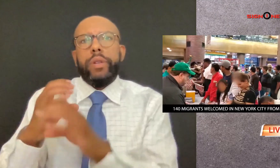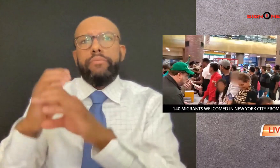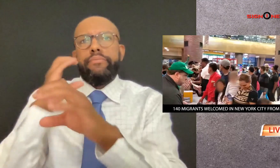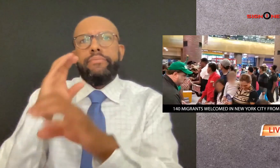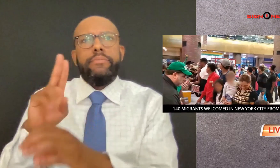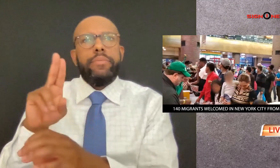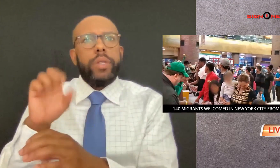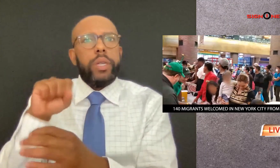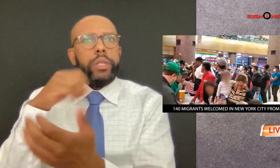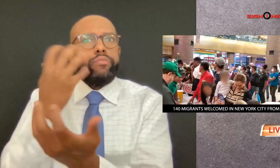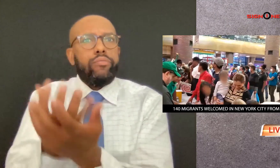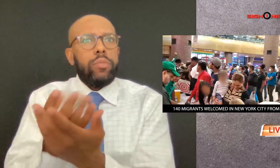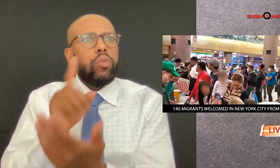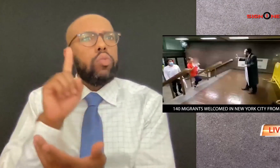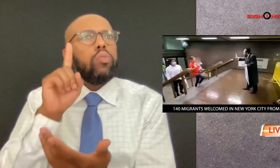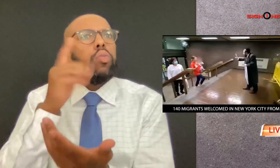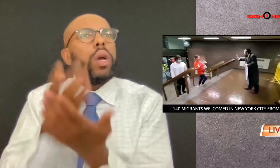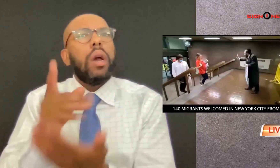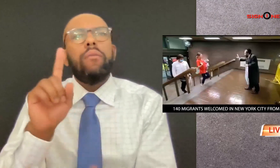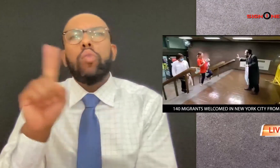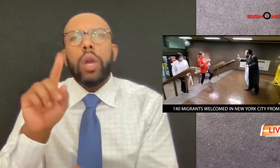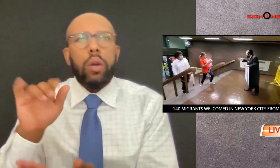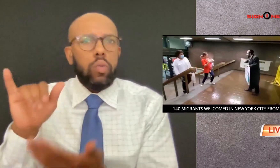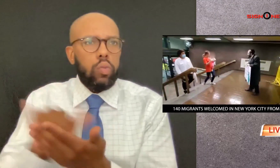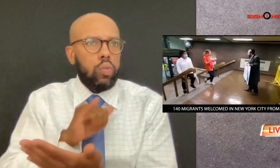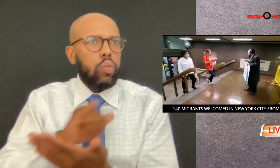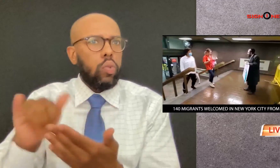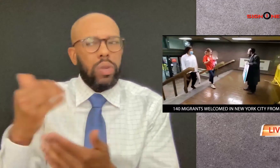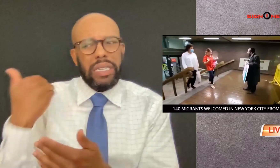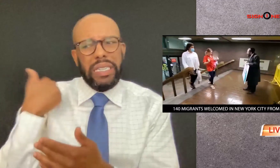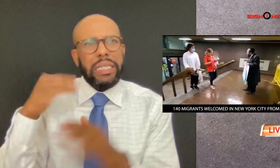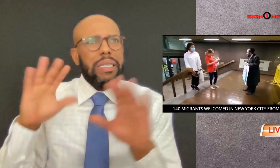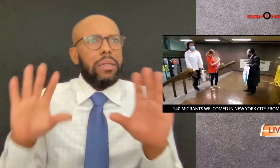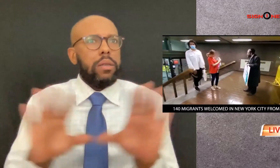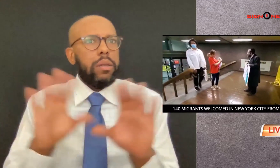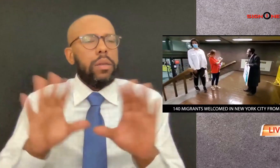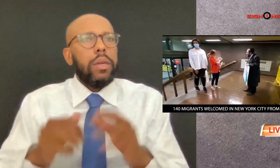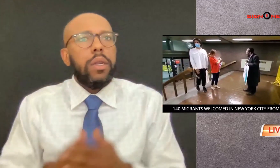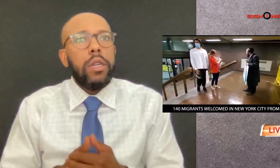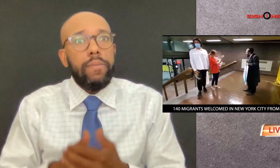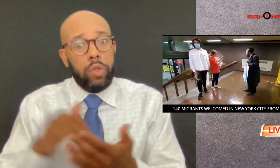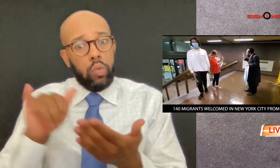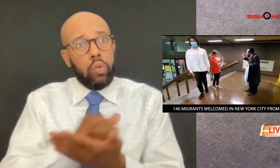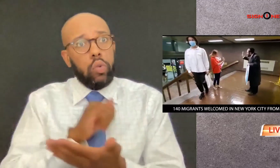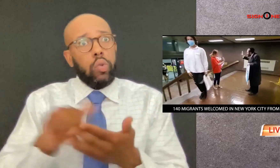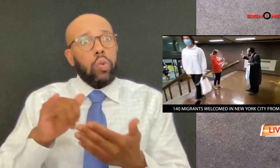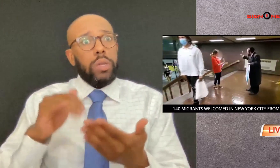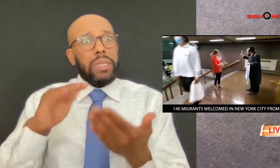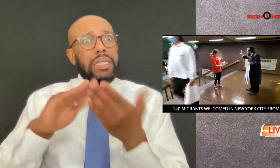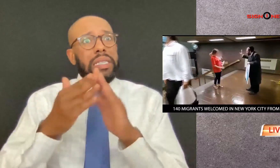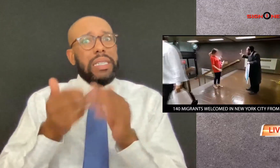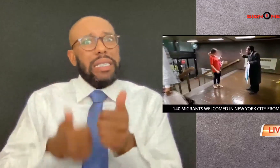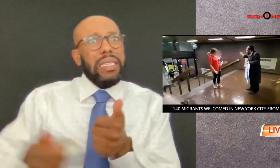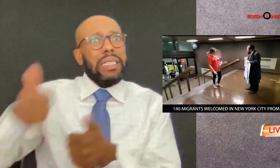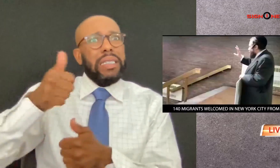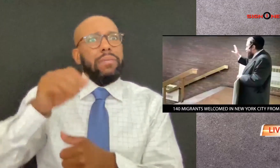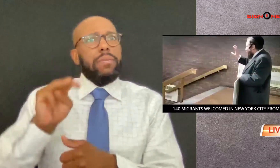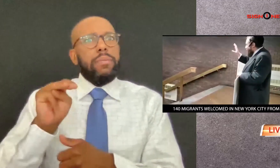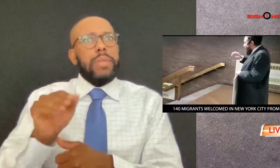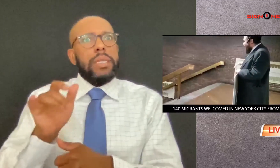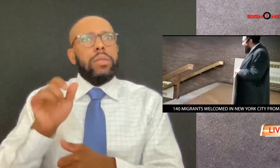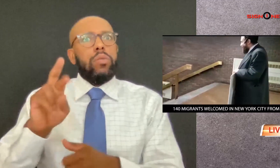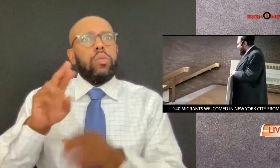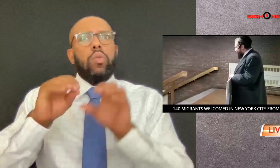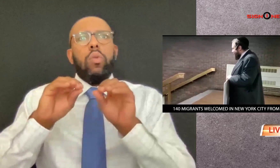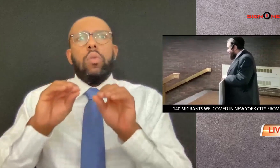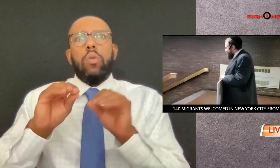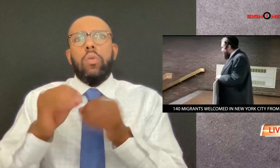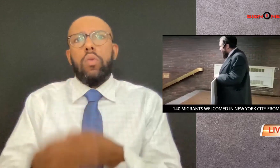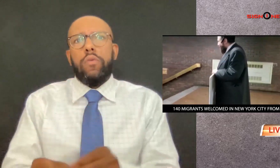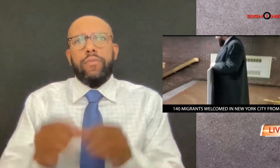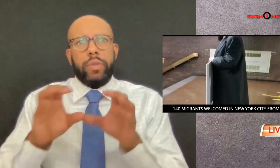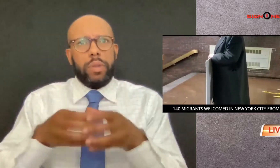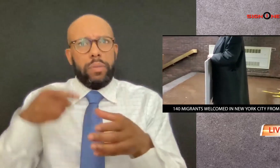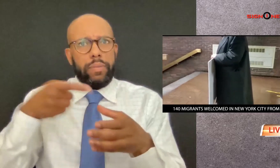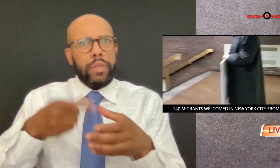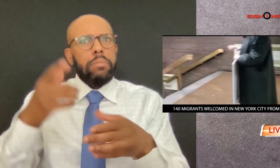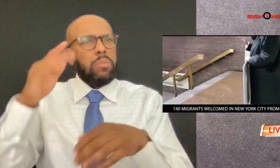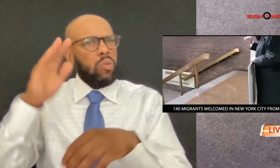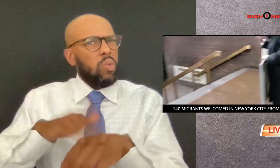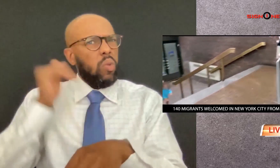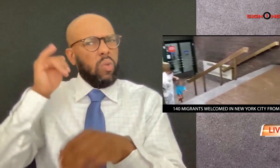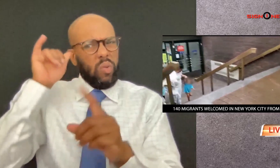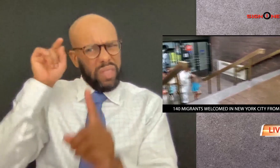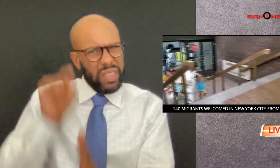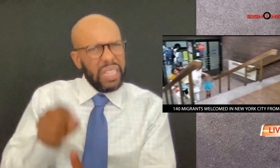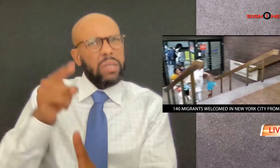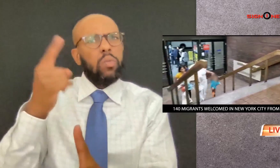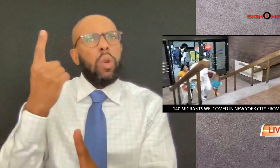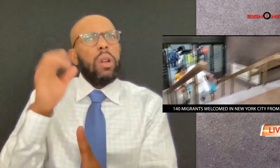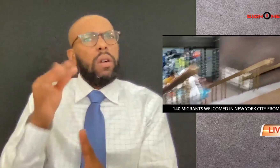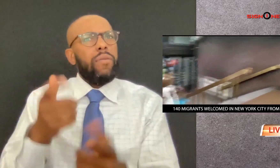140 more asylum seekers arrived on buses in New York Sunday The New York City Mayor's